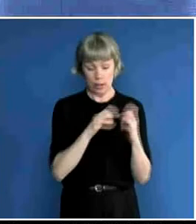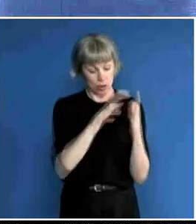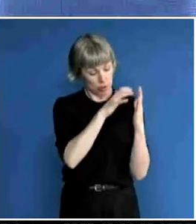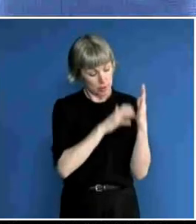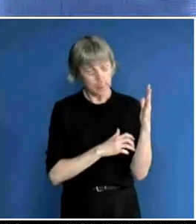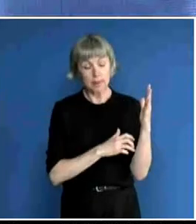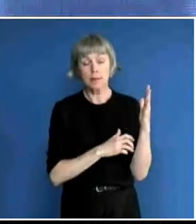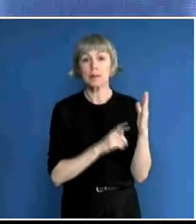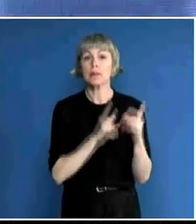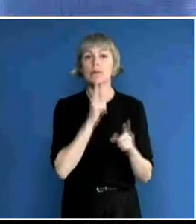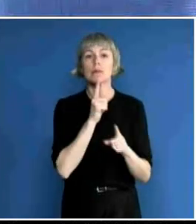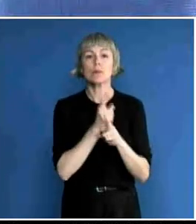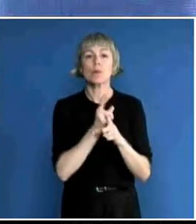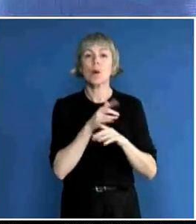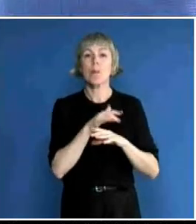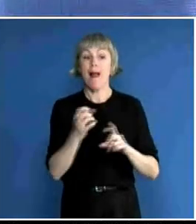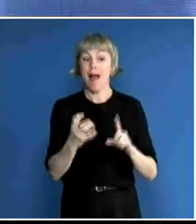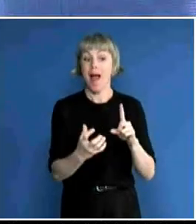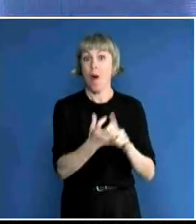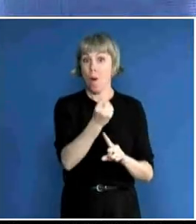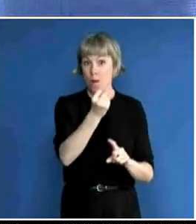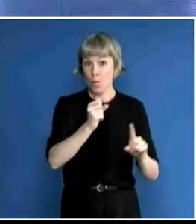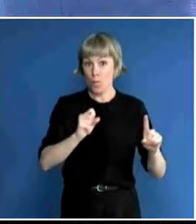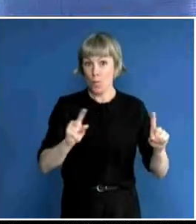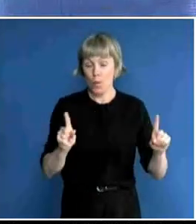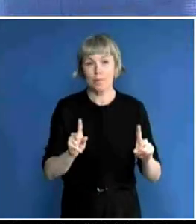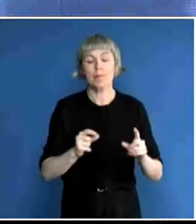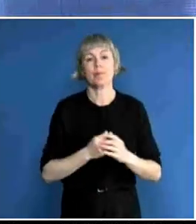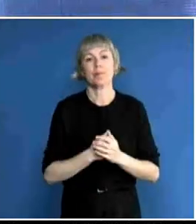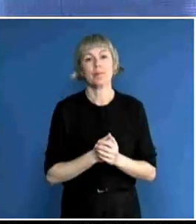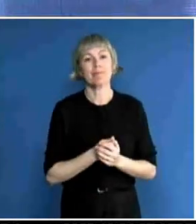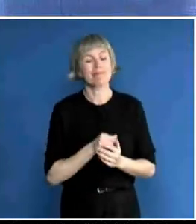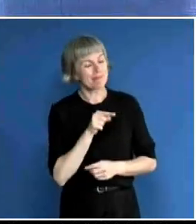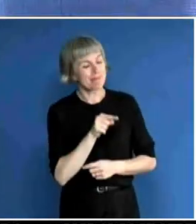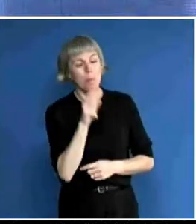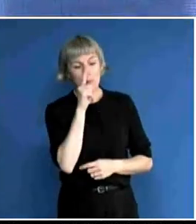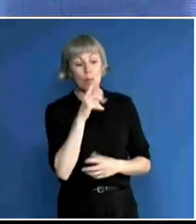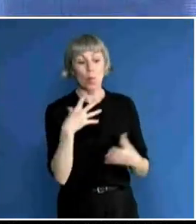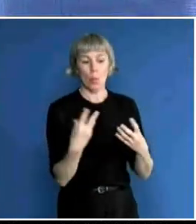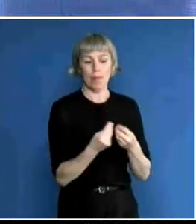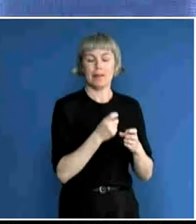"People with disability have economic security, enabling them to plan for the